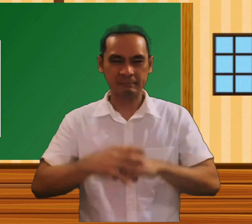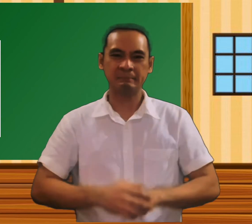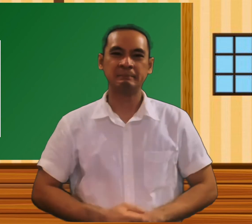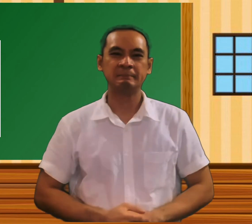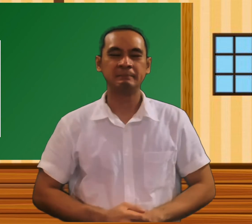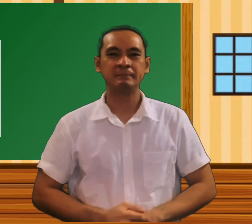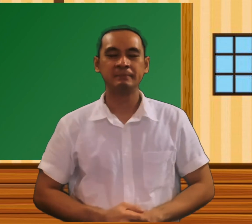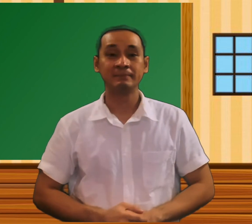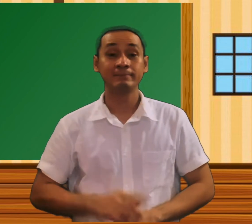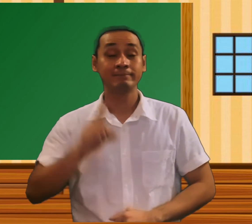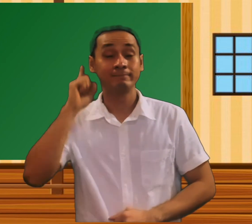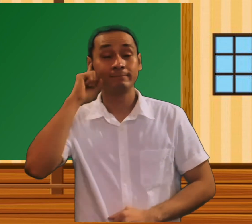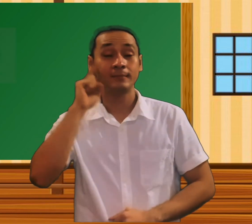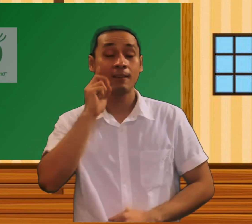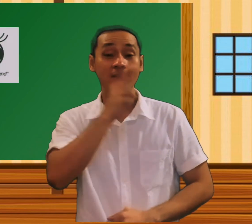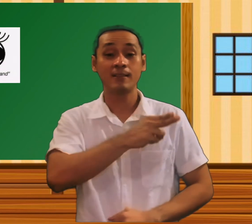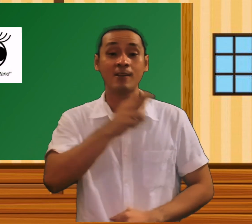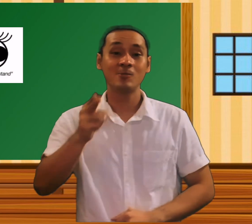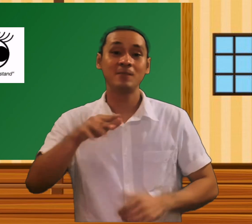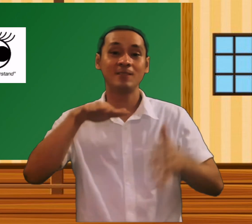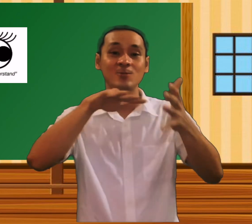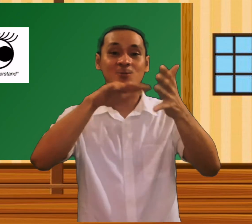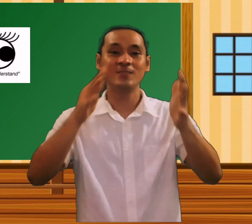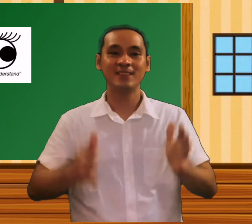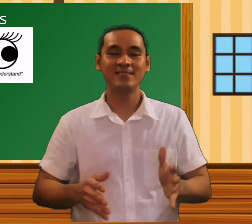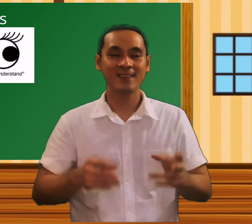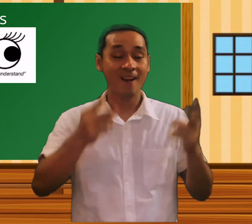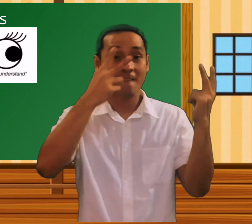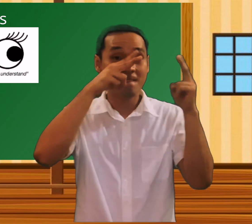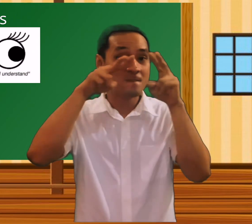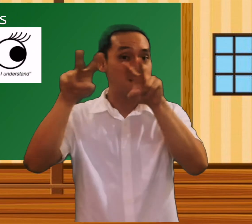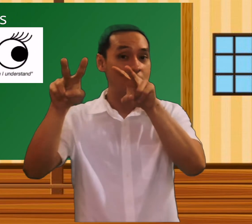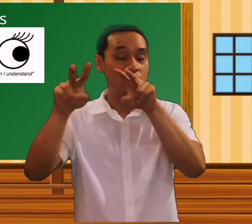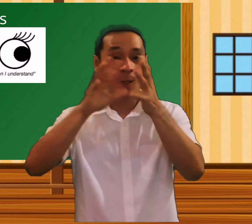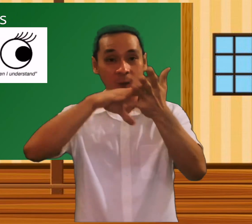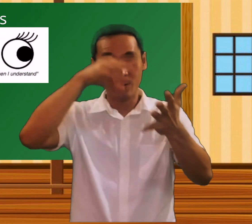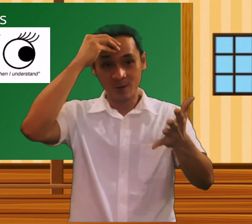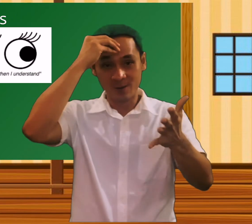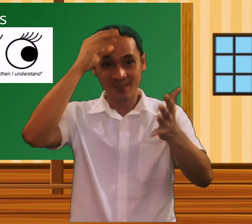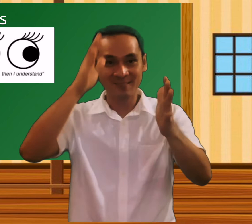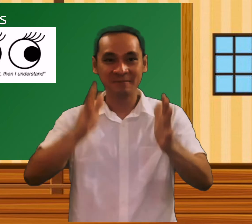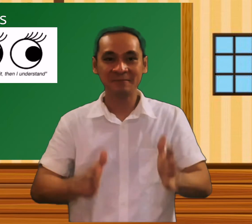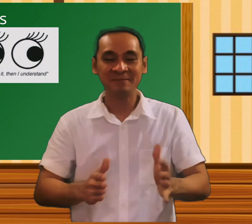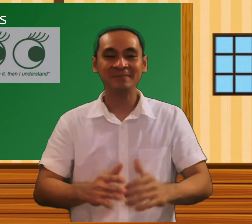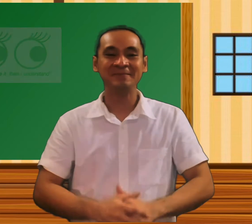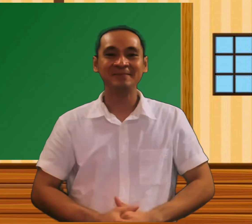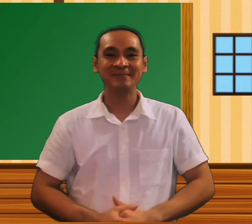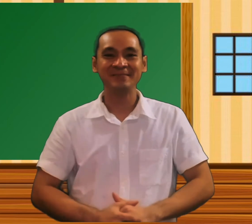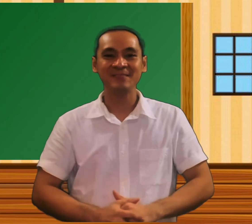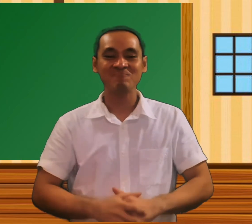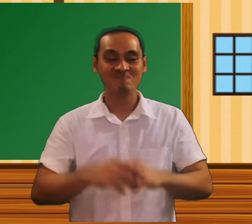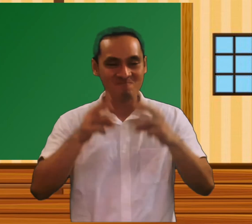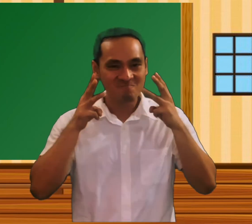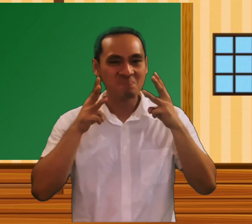deaf and hard of hearing students are visual learners strategies use